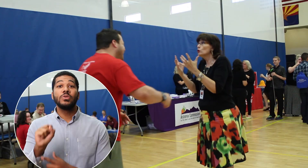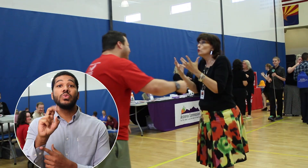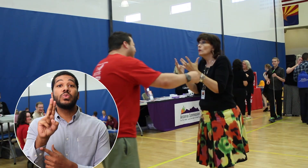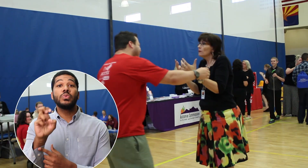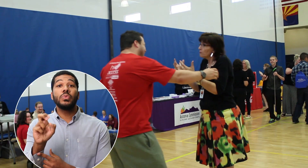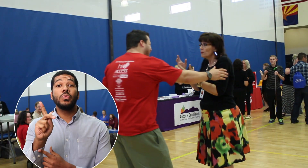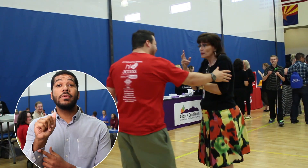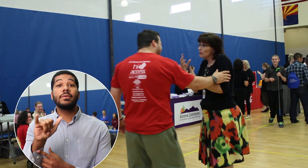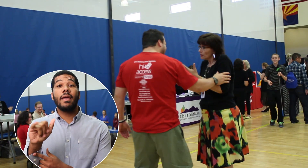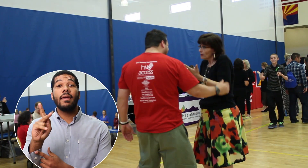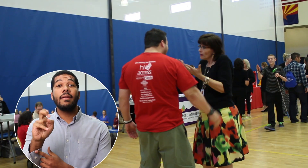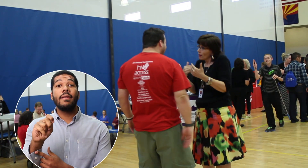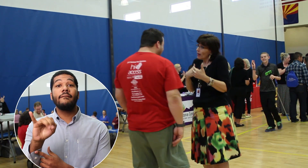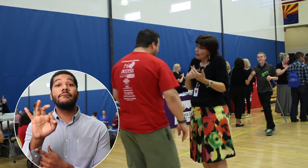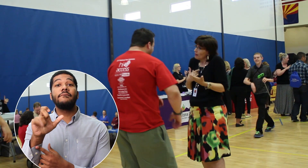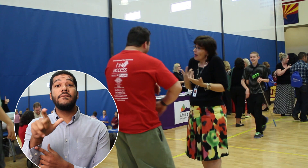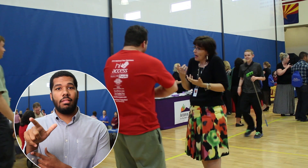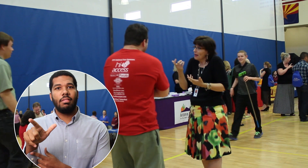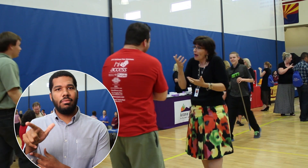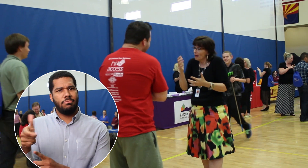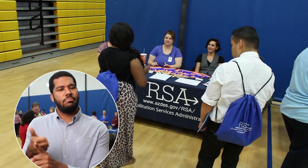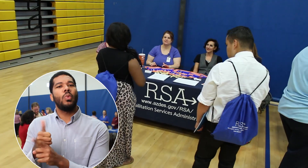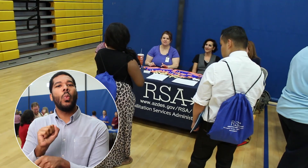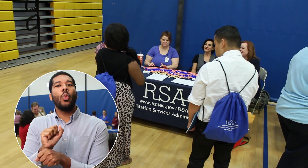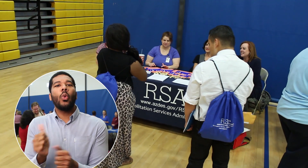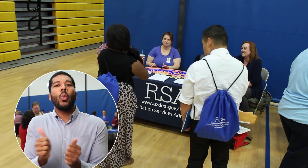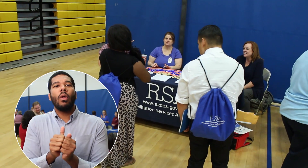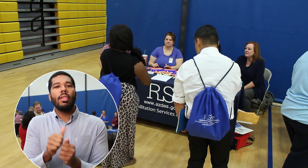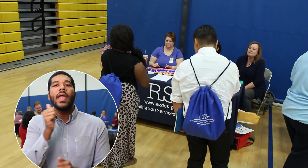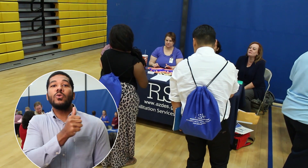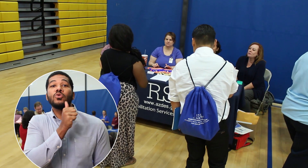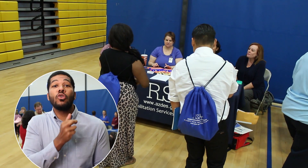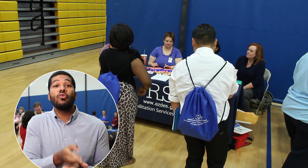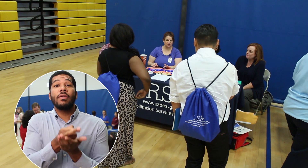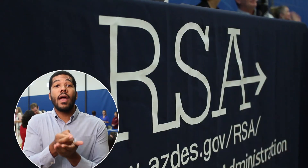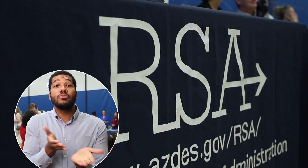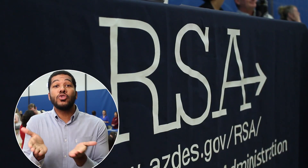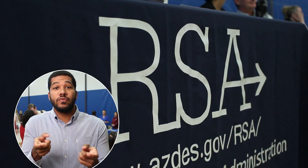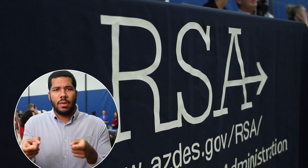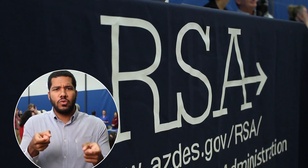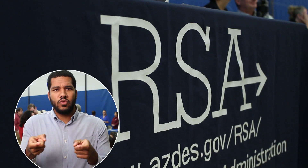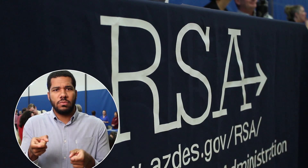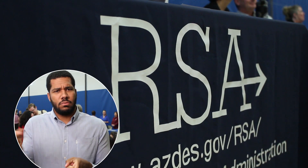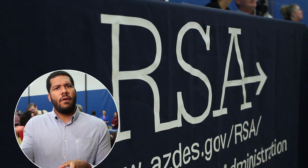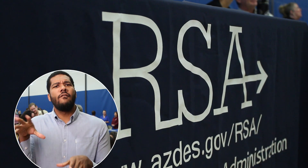Sue Kay Kneifel is with the Arizona Rehabilitation Services Administration and one of the people